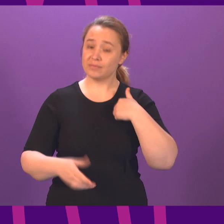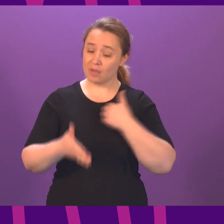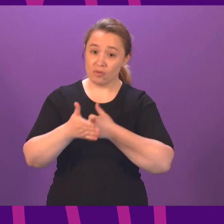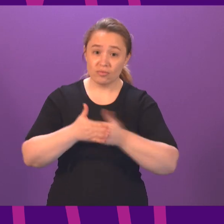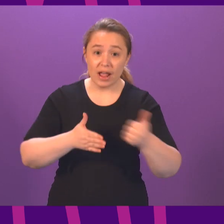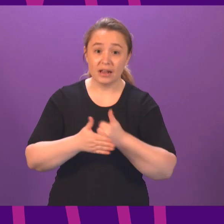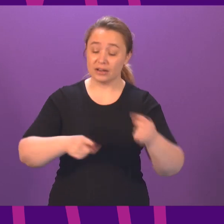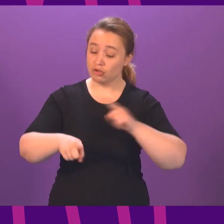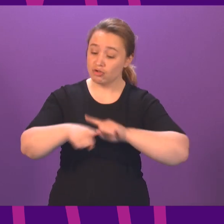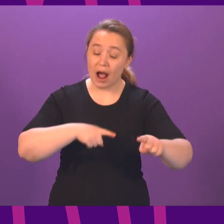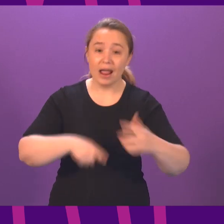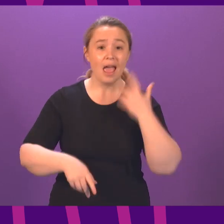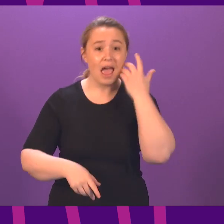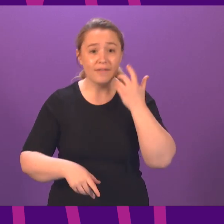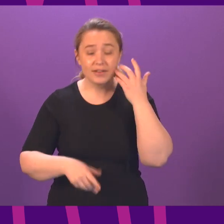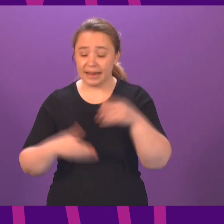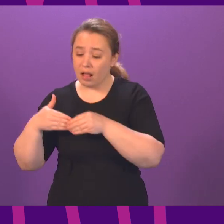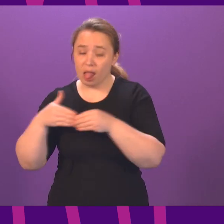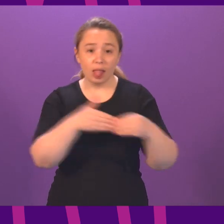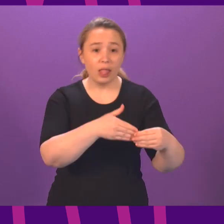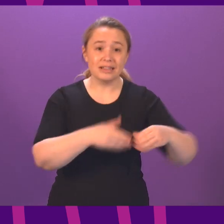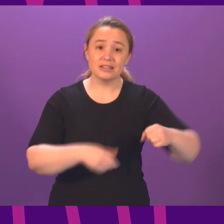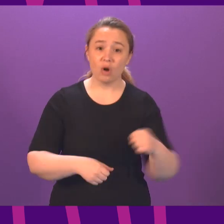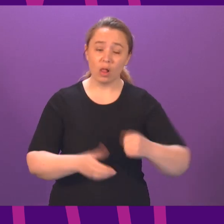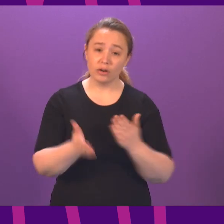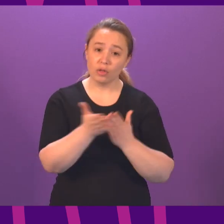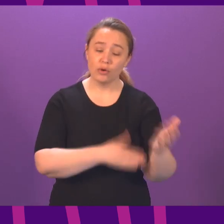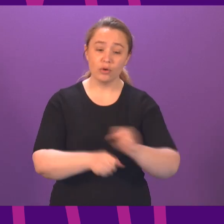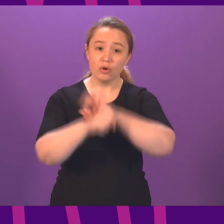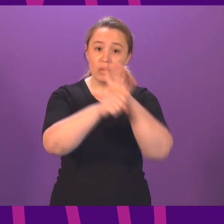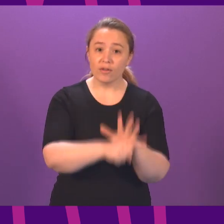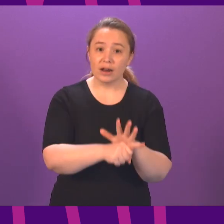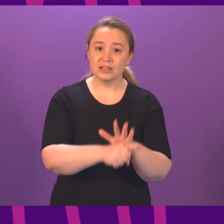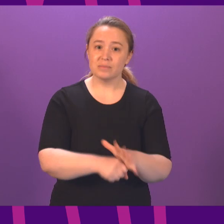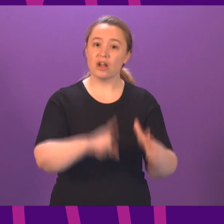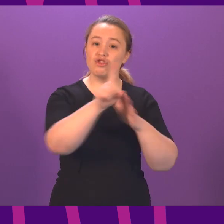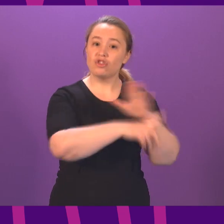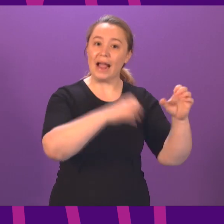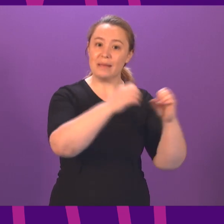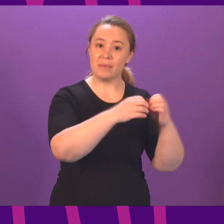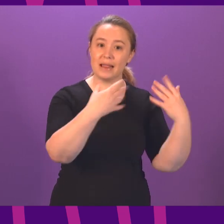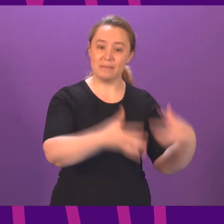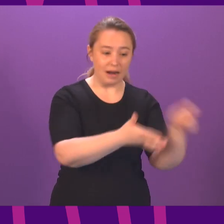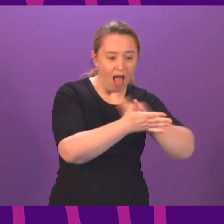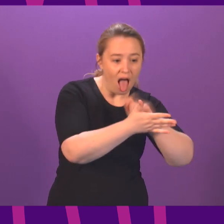to the best of my ability, I have been seeking to lead the country through the pandemic, Jackie Baillie has been writing letters to the BBC to try and stop me from briefing the